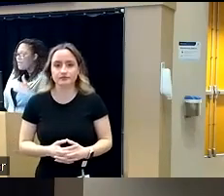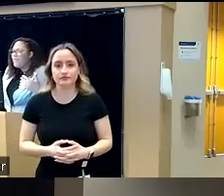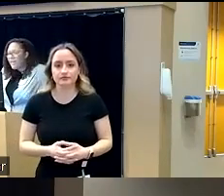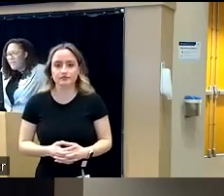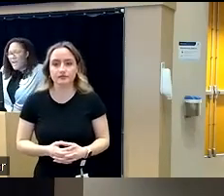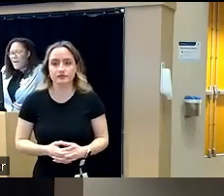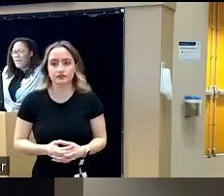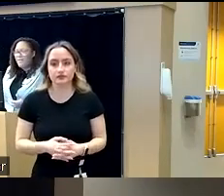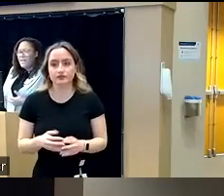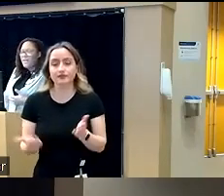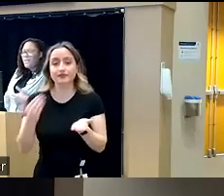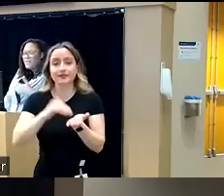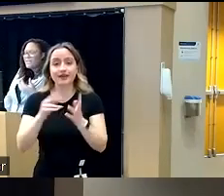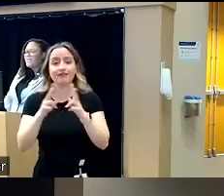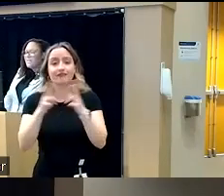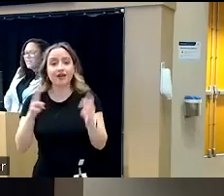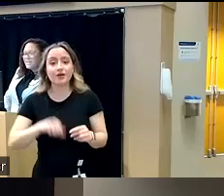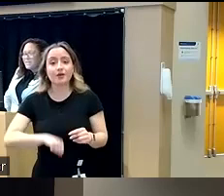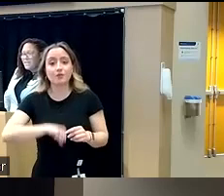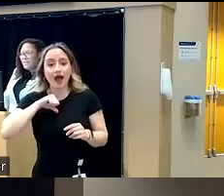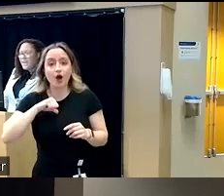um again we're very proud of the multi-disciplinary team